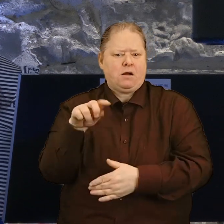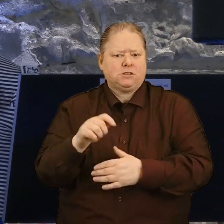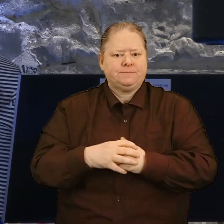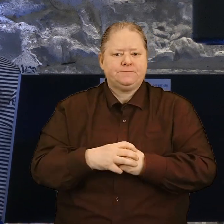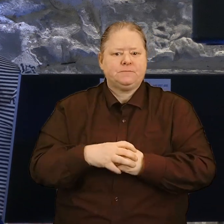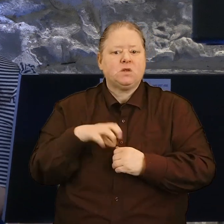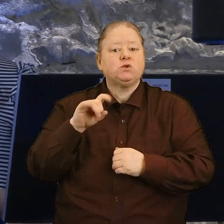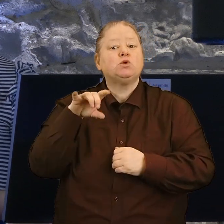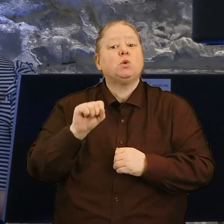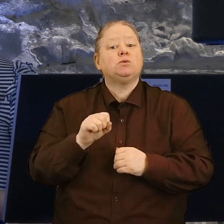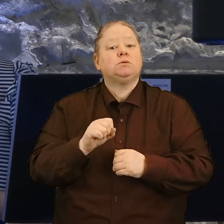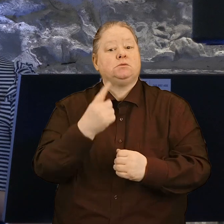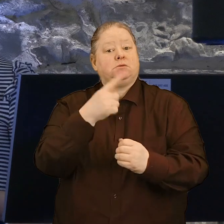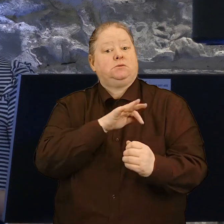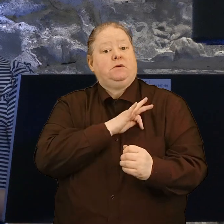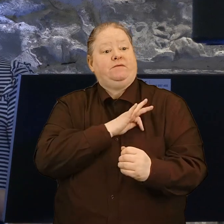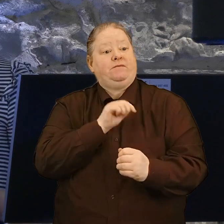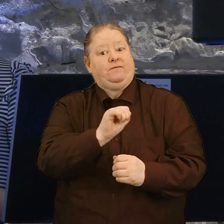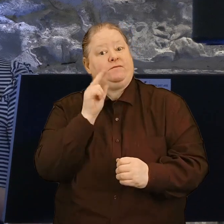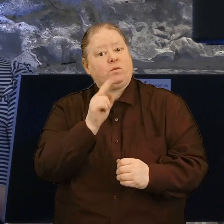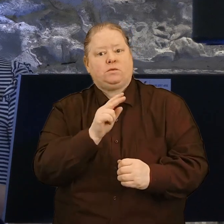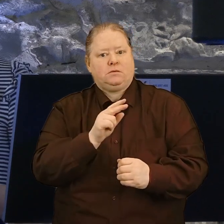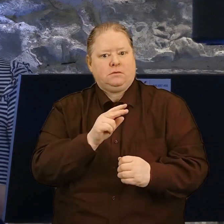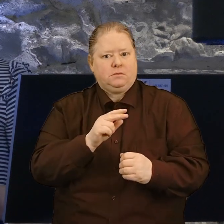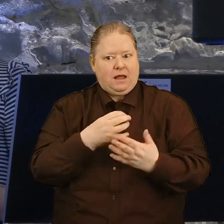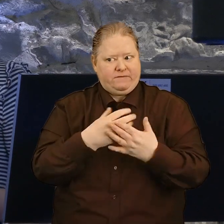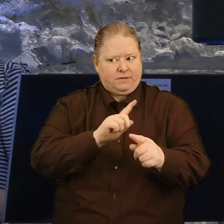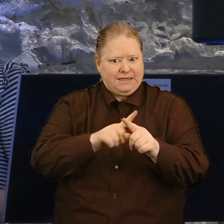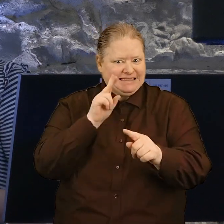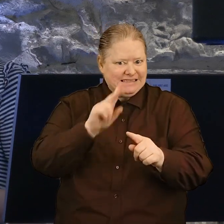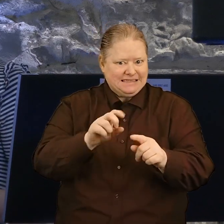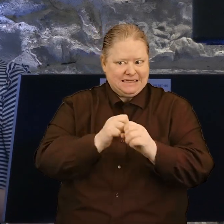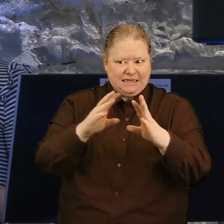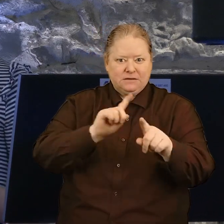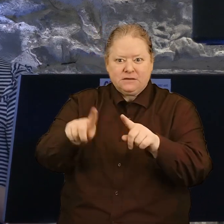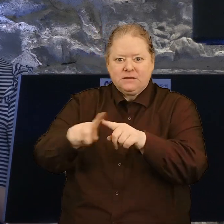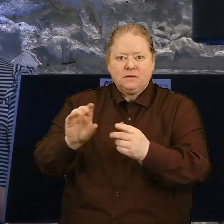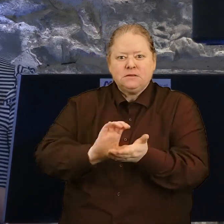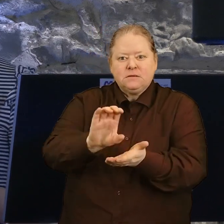That Stokes was not alone in sporting this view is clear from the amount of money the College raised from subscribers for this and other commissions.